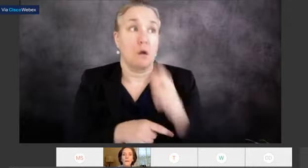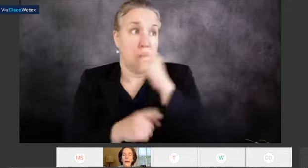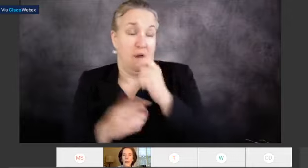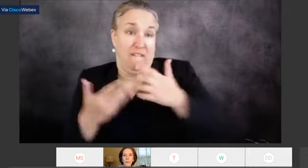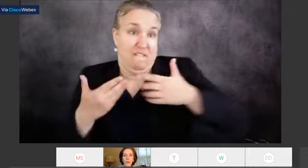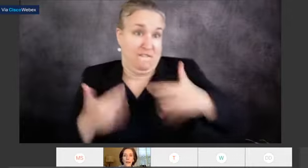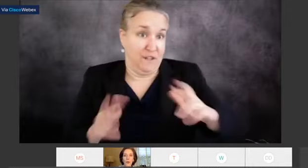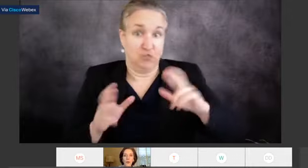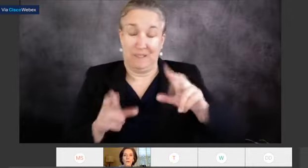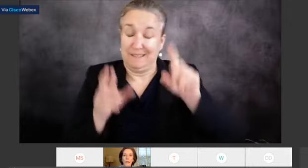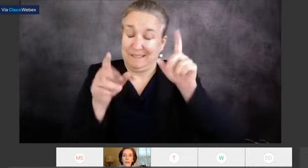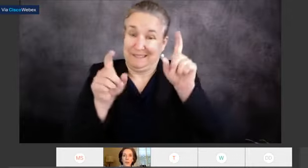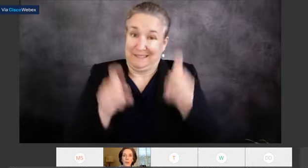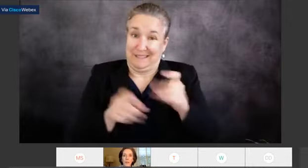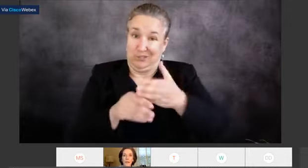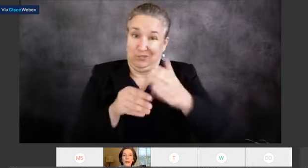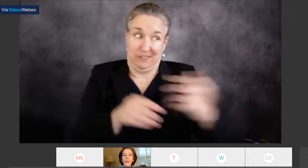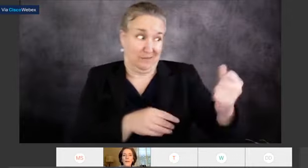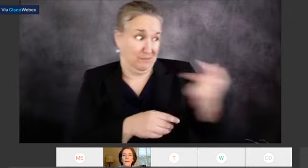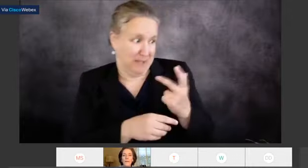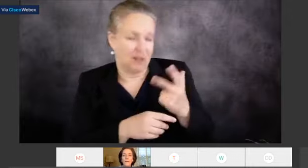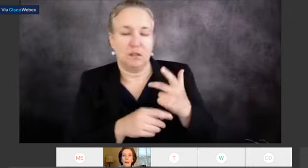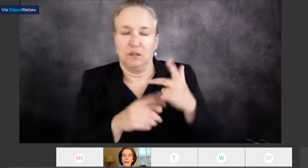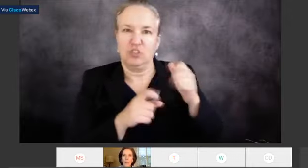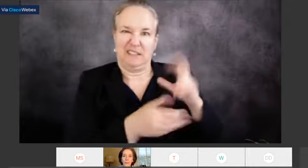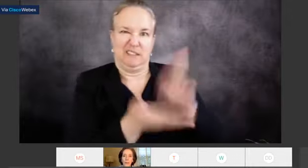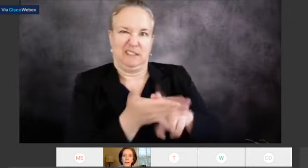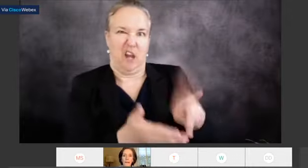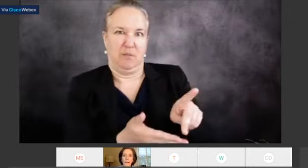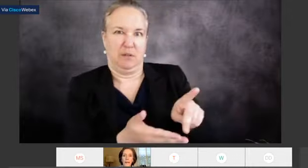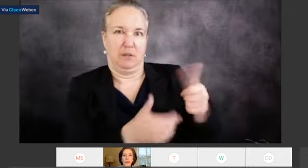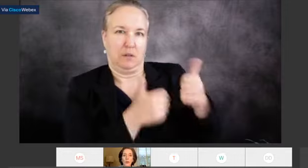sign up for that notification this is the fastest way to get your